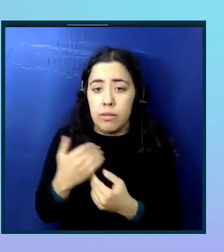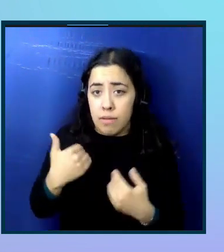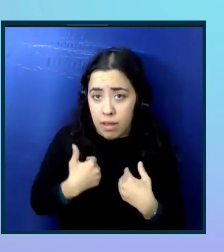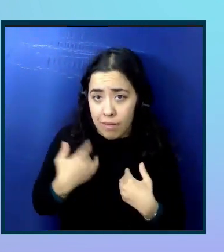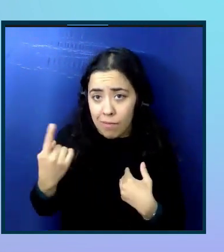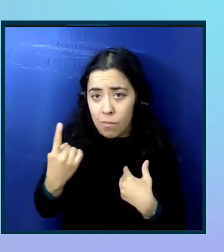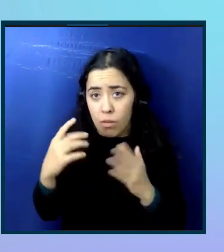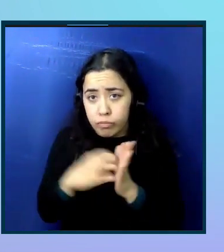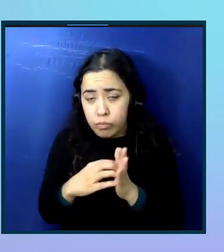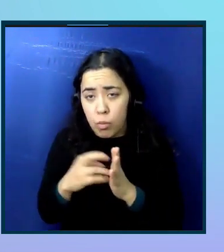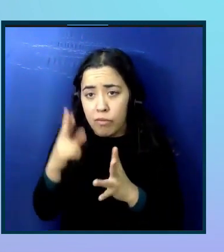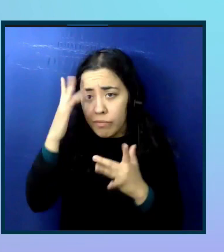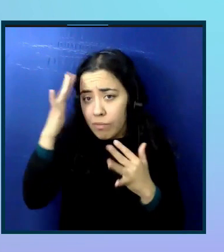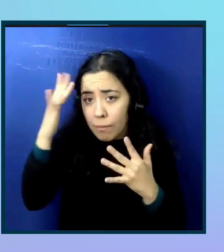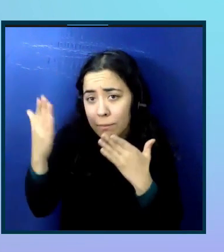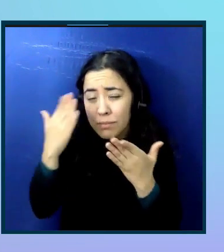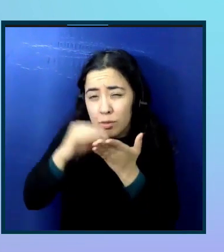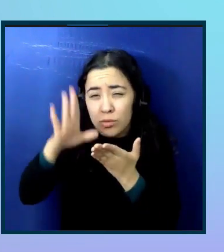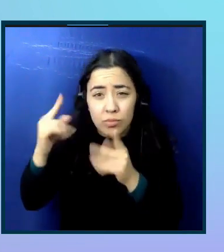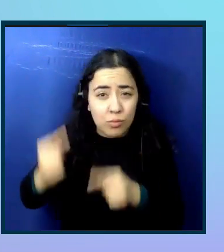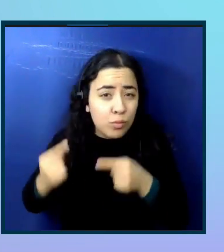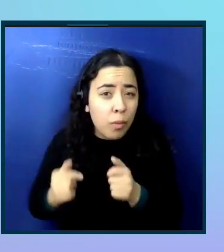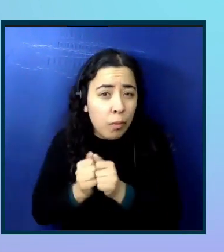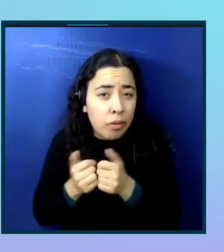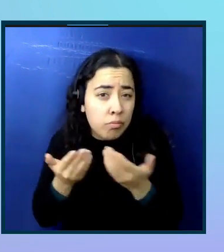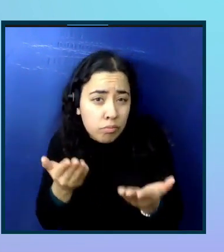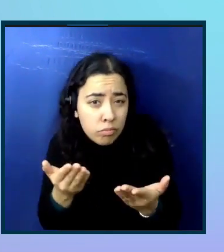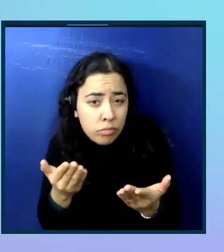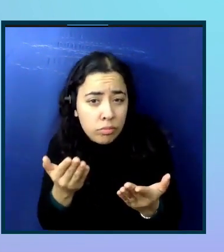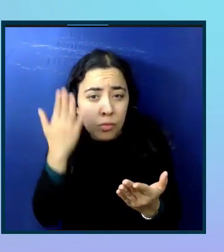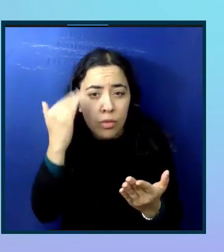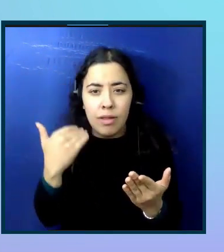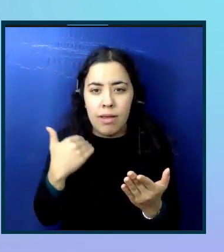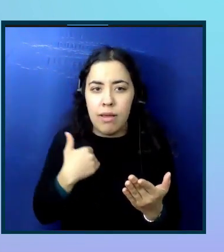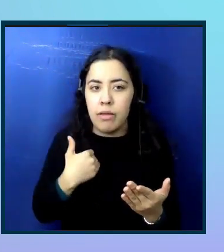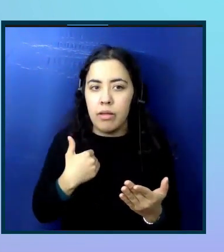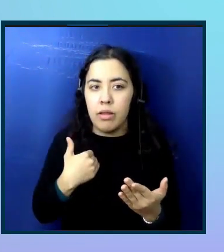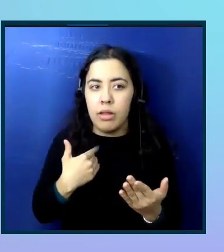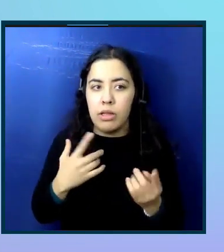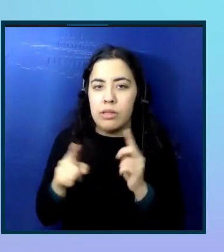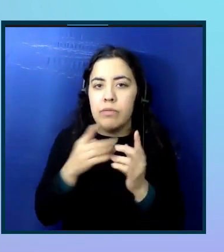that maybe students have had more difficulty with? Because it is such a different way of thinking about design.